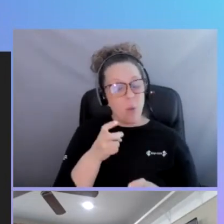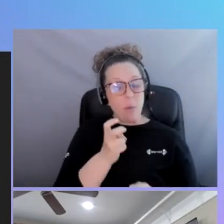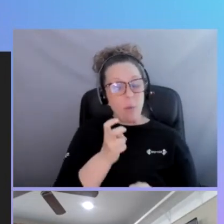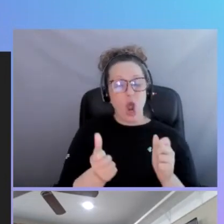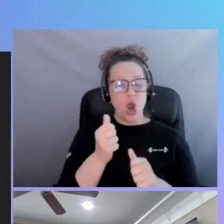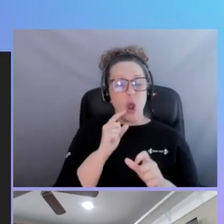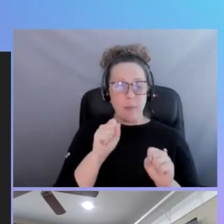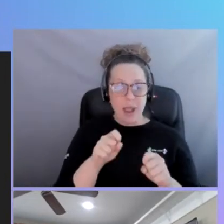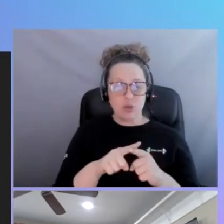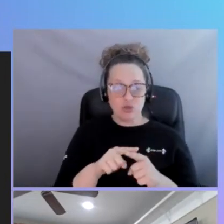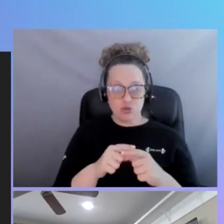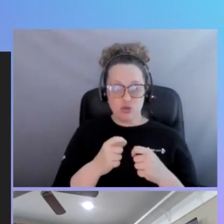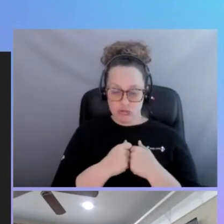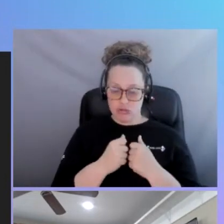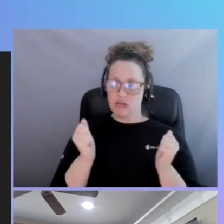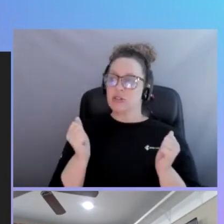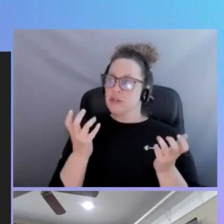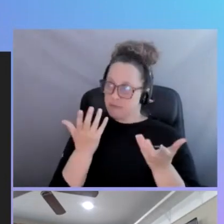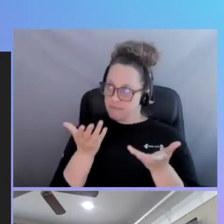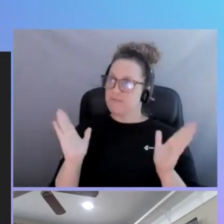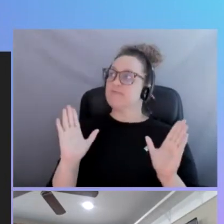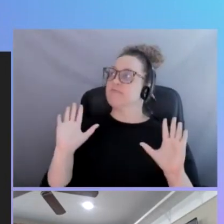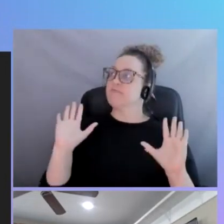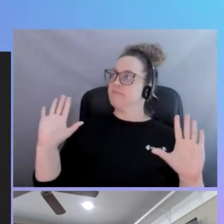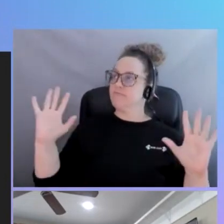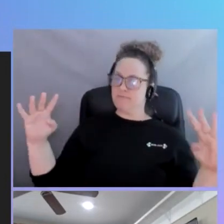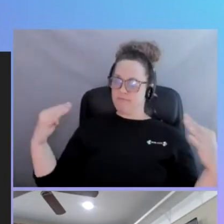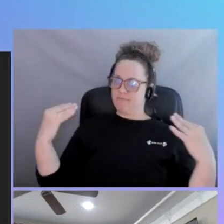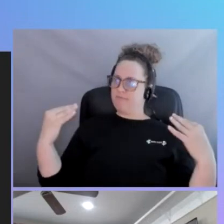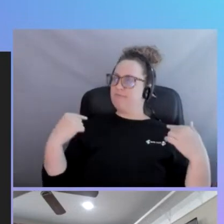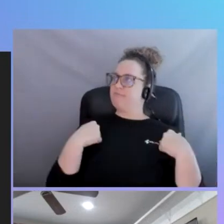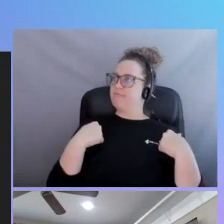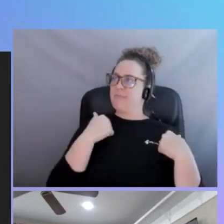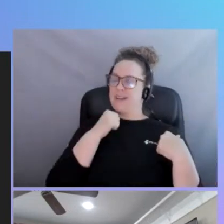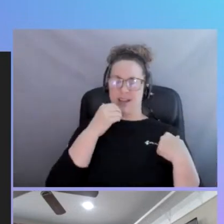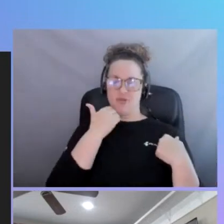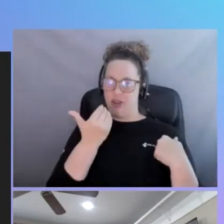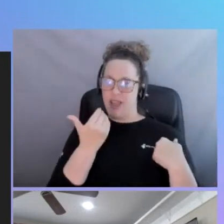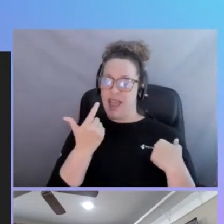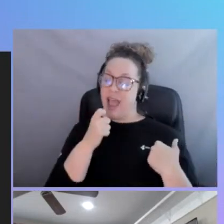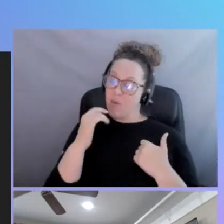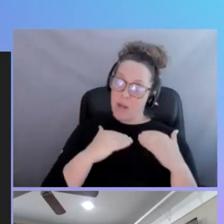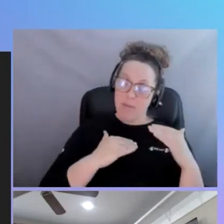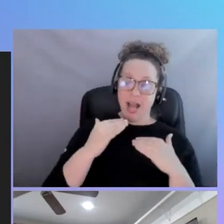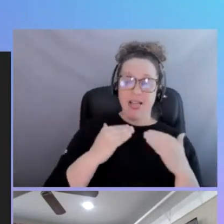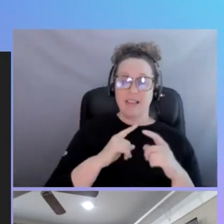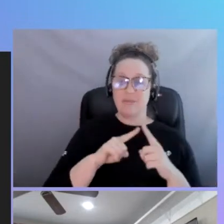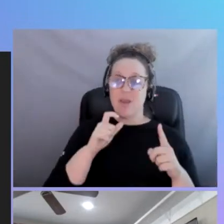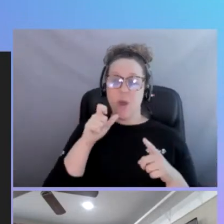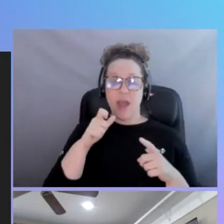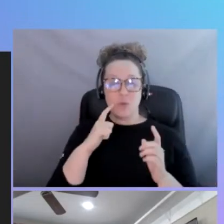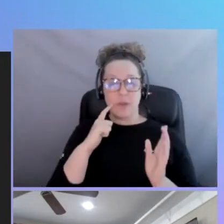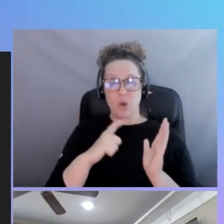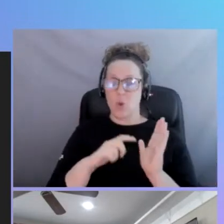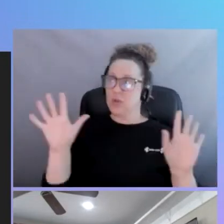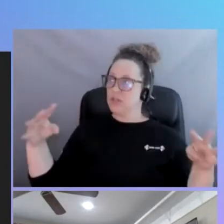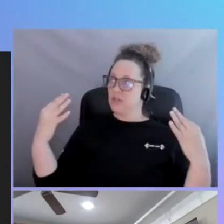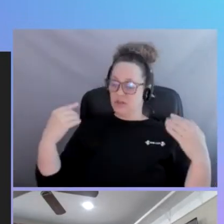harder. You've got to be able to put yourself out there and it's going to be a balancing act. Uh, but you have to get noticed. You